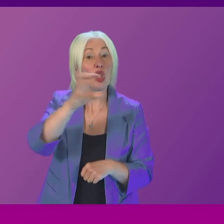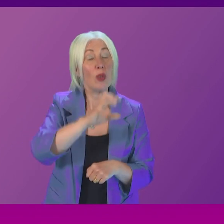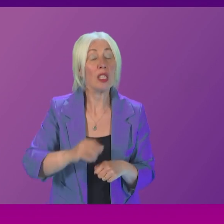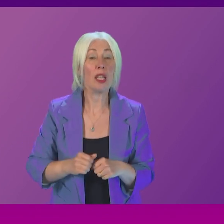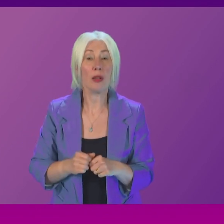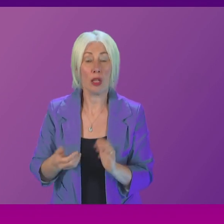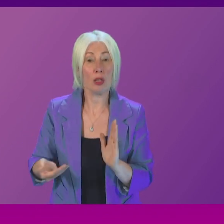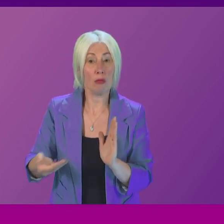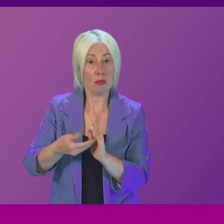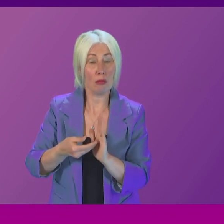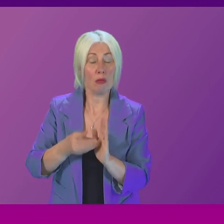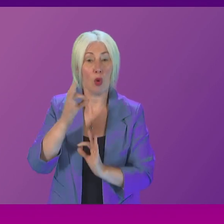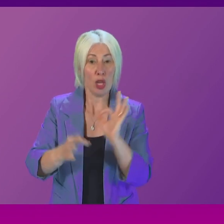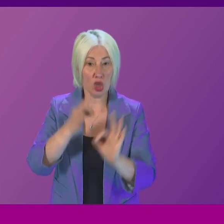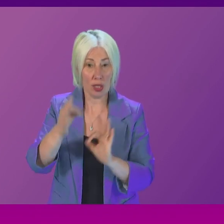I ask for brief questions and responses.